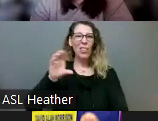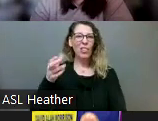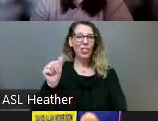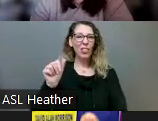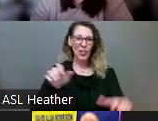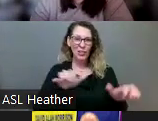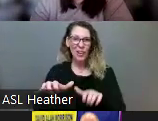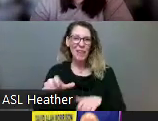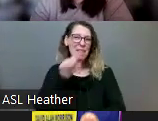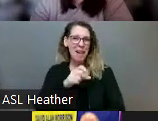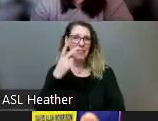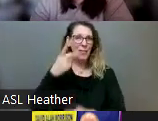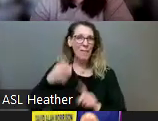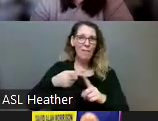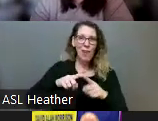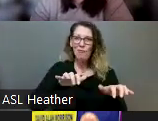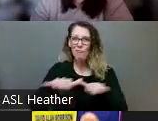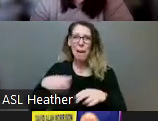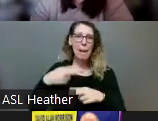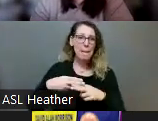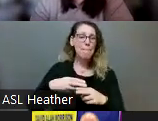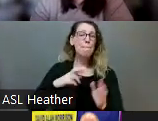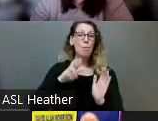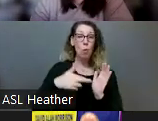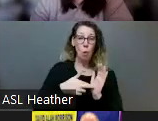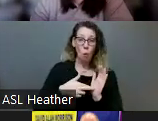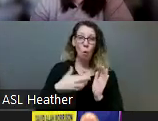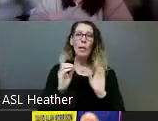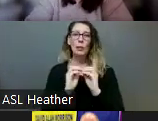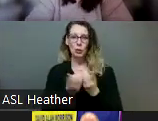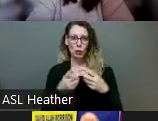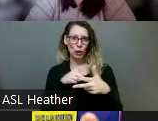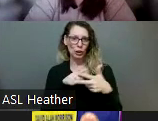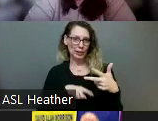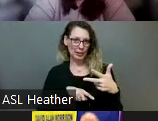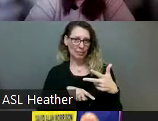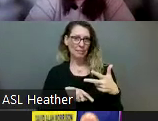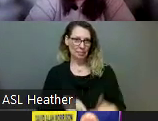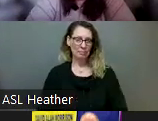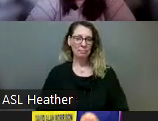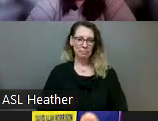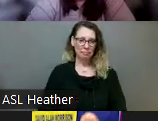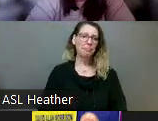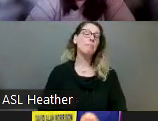friends; you can put your name, your role, and your District. This webinar